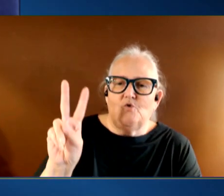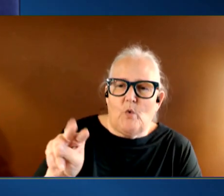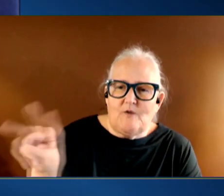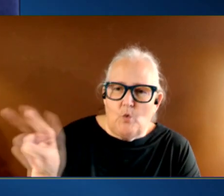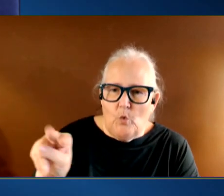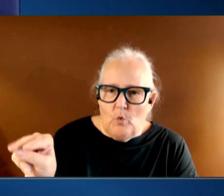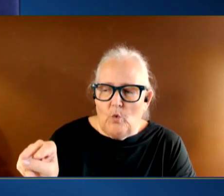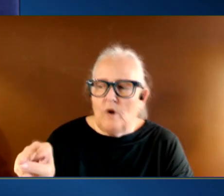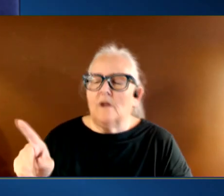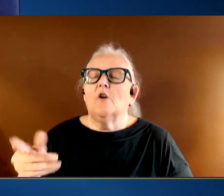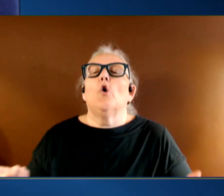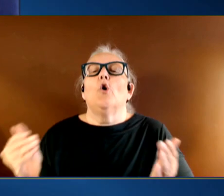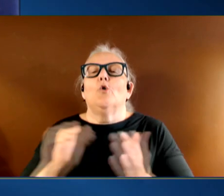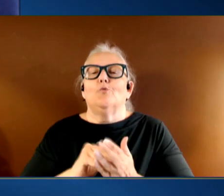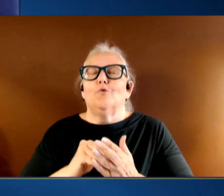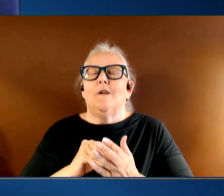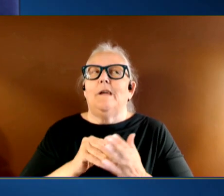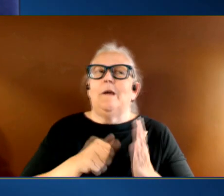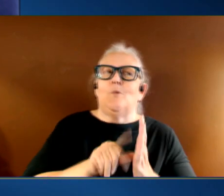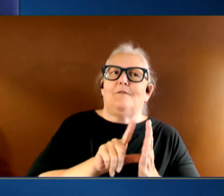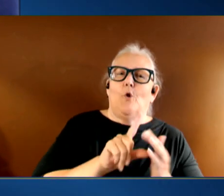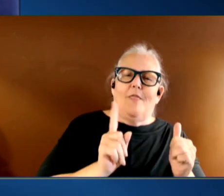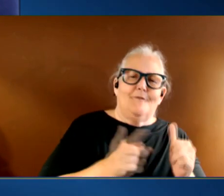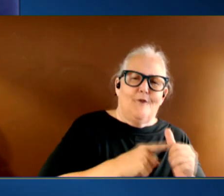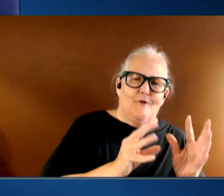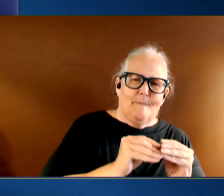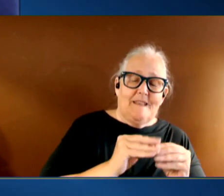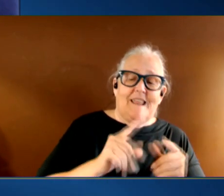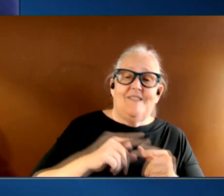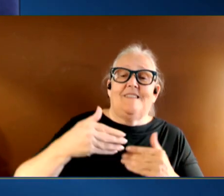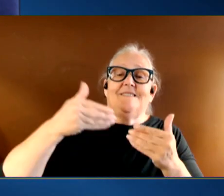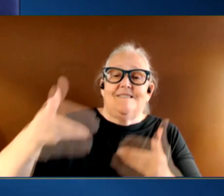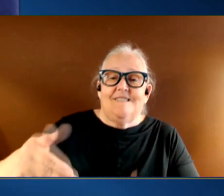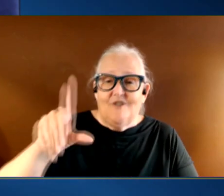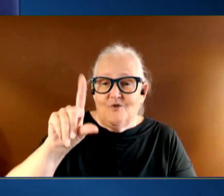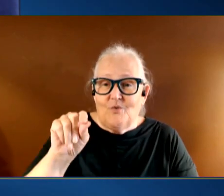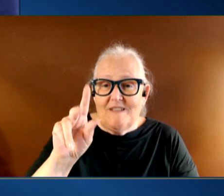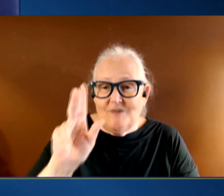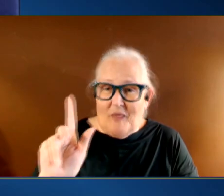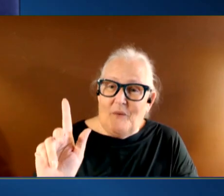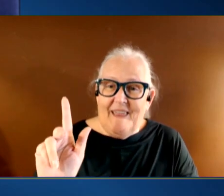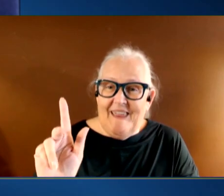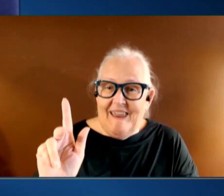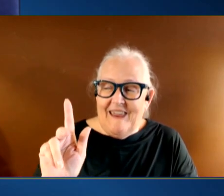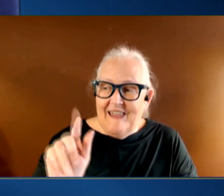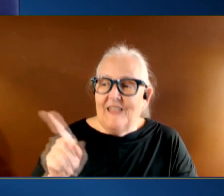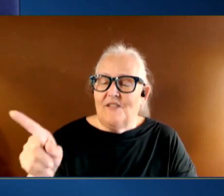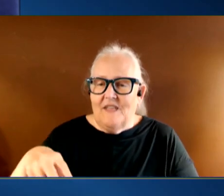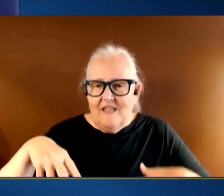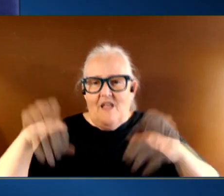that first meeting. And then in 2023, they specifically had a sickle cell meeting. And